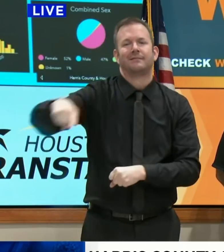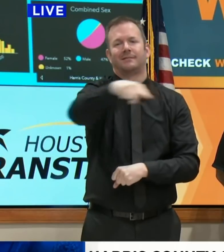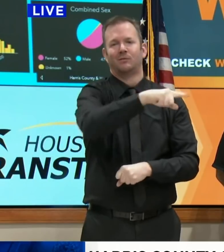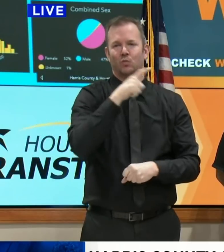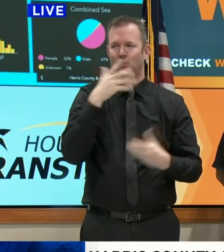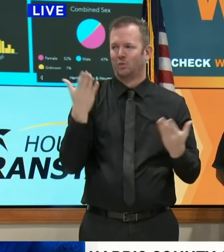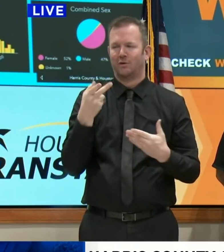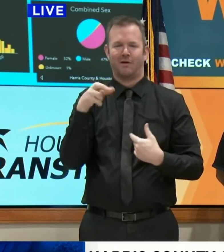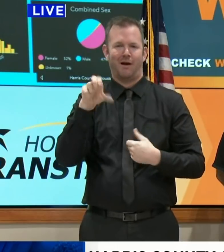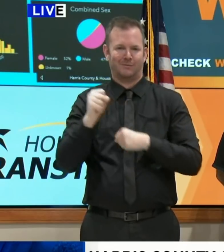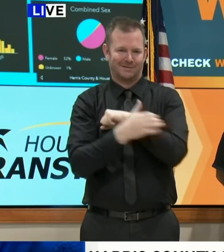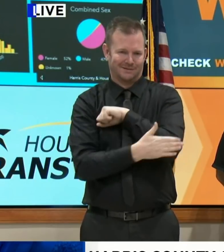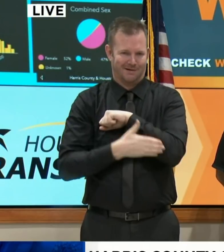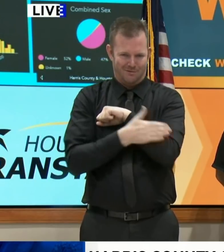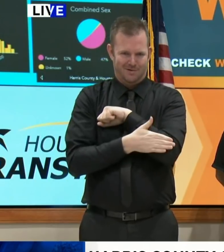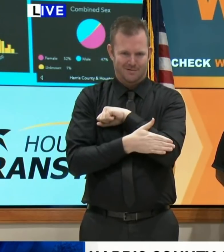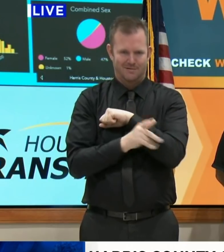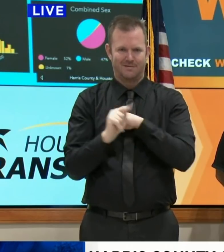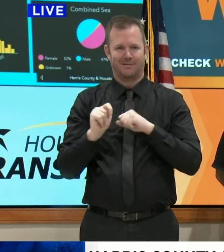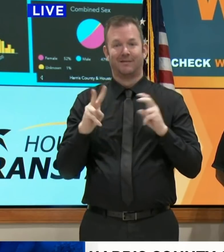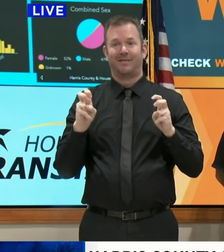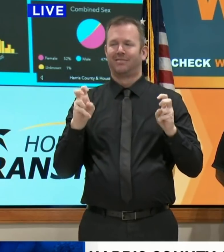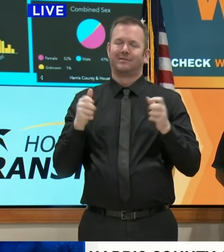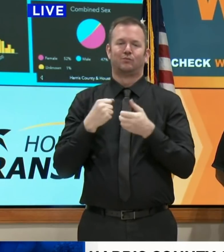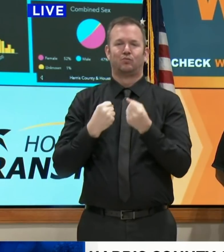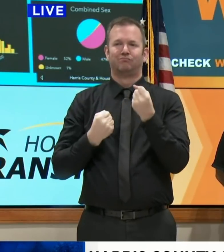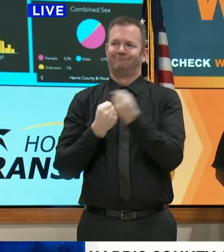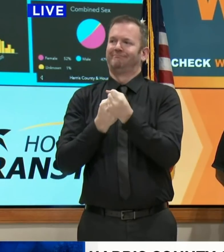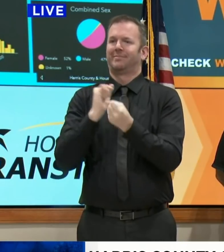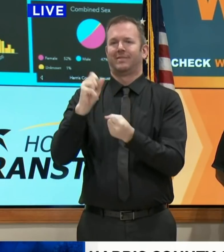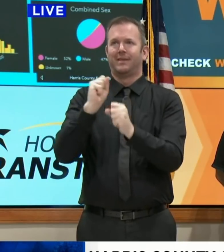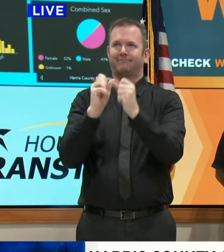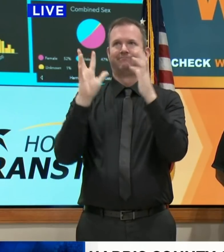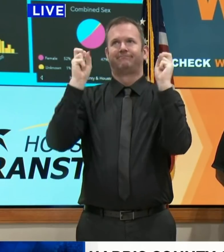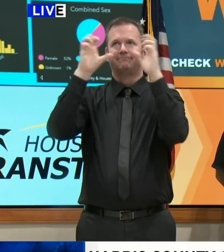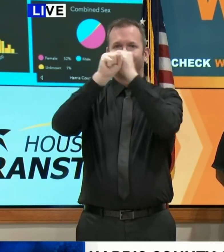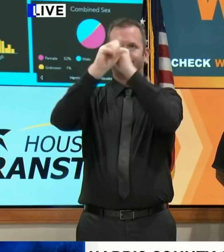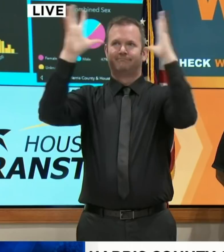for office to protect the American dream to protect the American dream to make sure to make sure that everybody had an